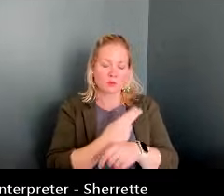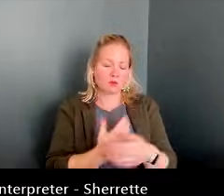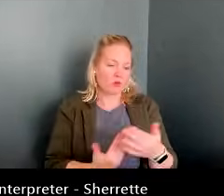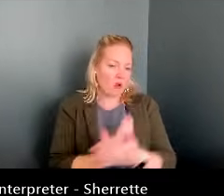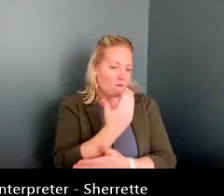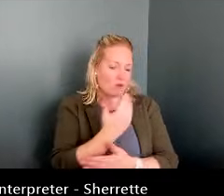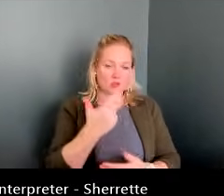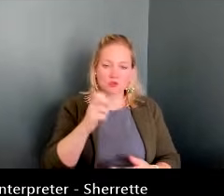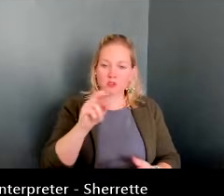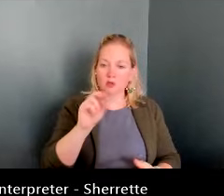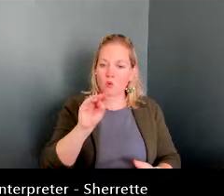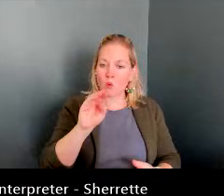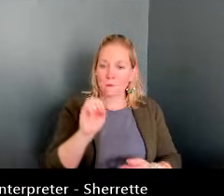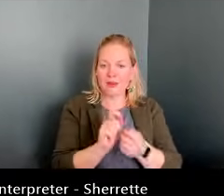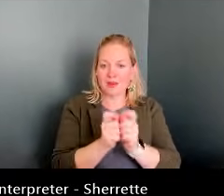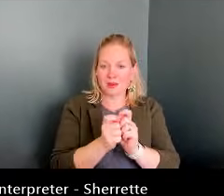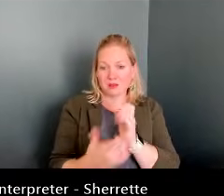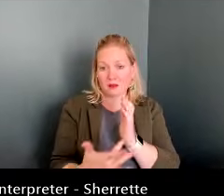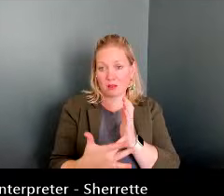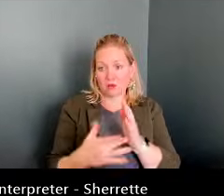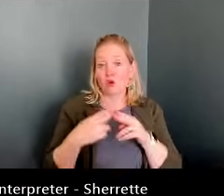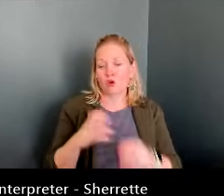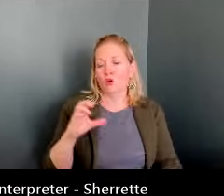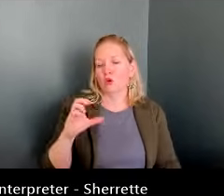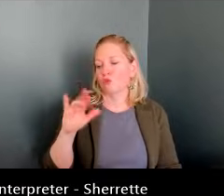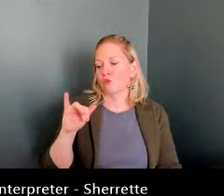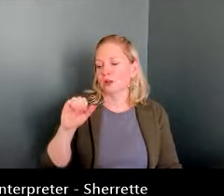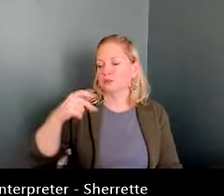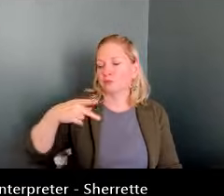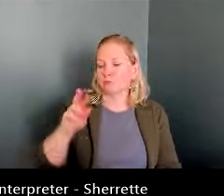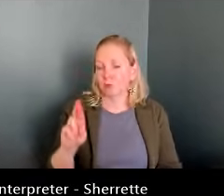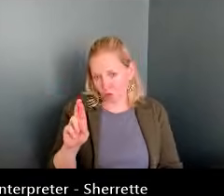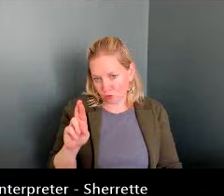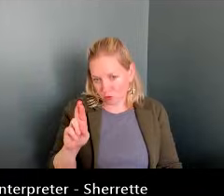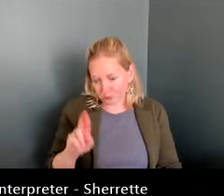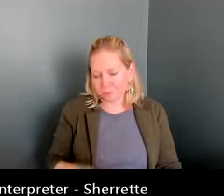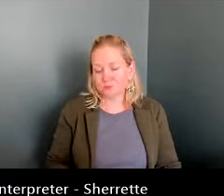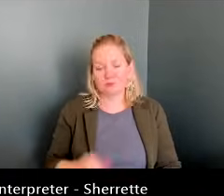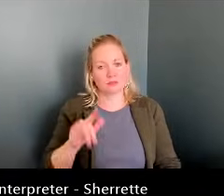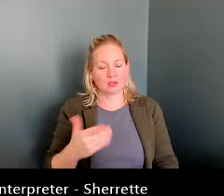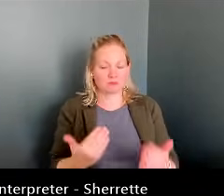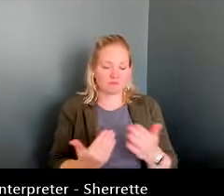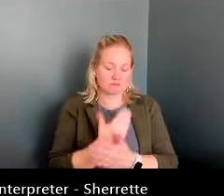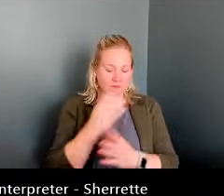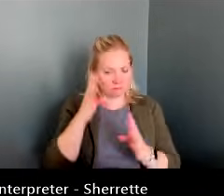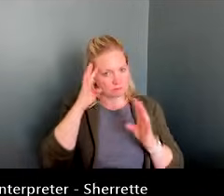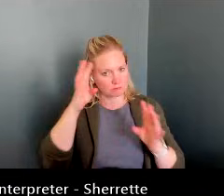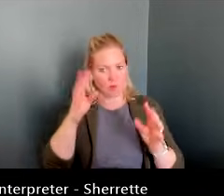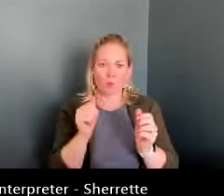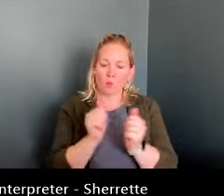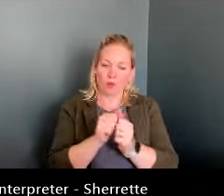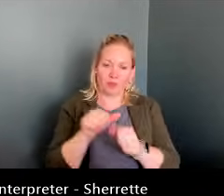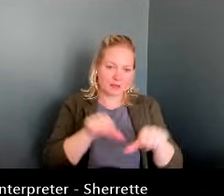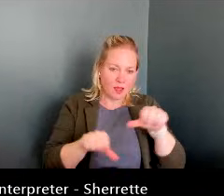editing technology called CRISPR, signaling an innovative, scientific, and medical advancement.